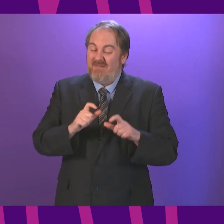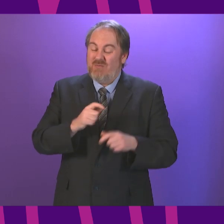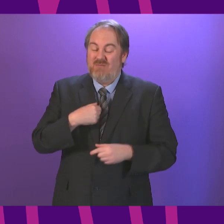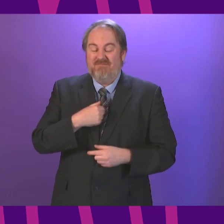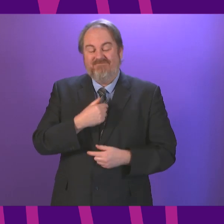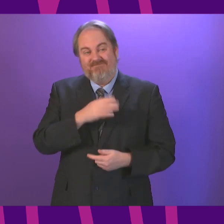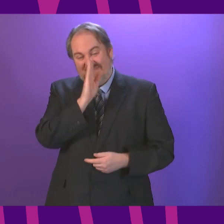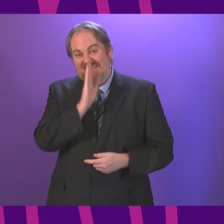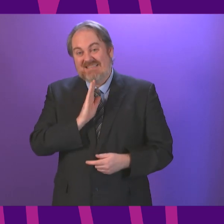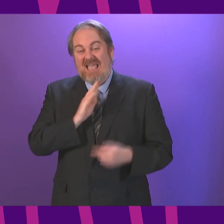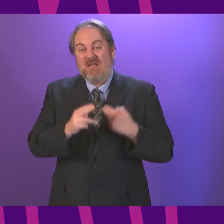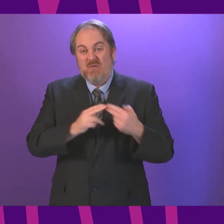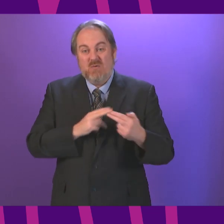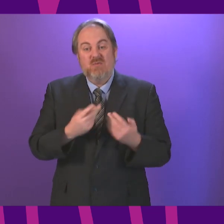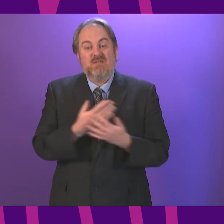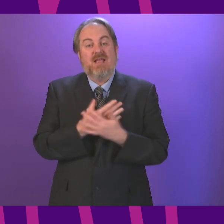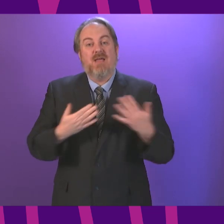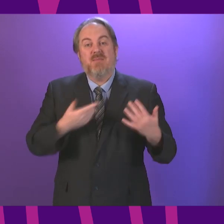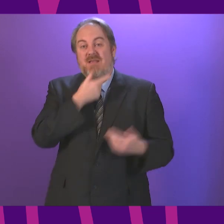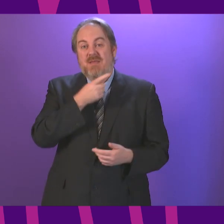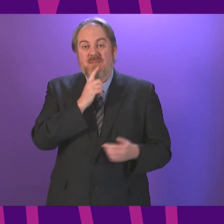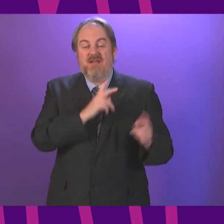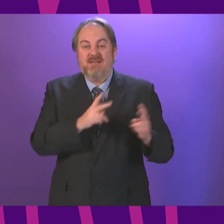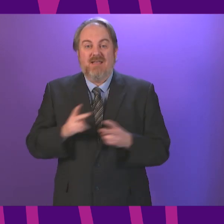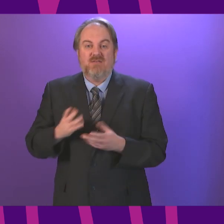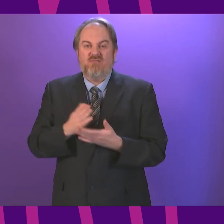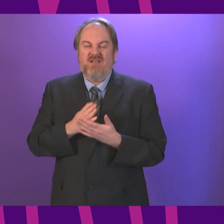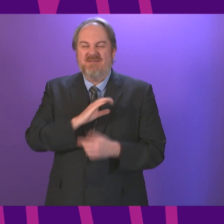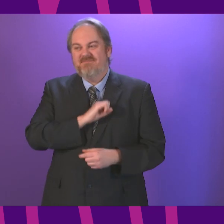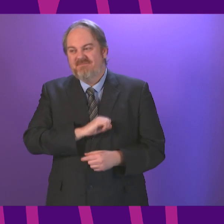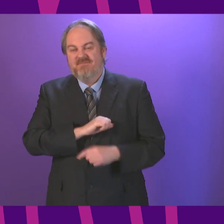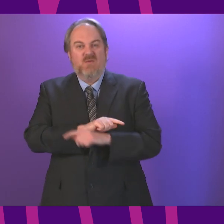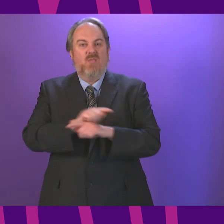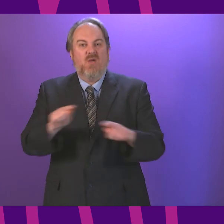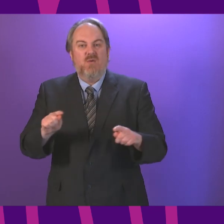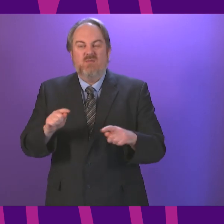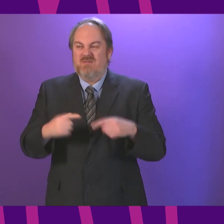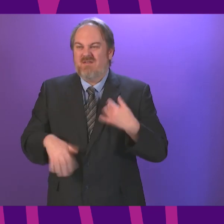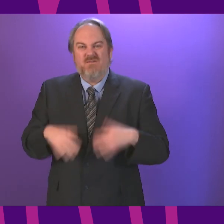that Covid has taken. Again, I want to send my condolences to everyone who has been bereaved.